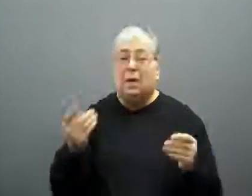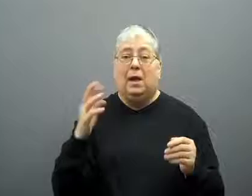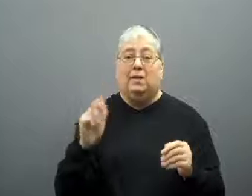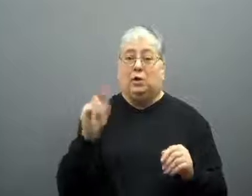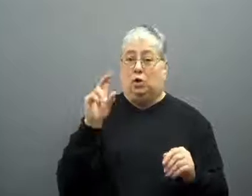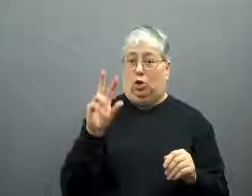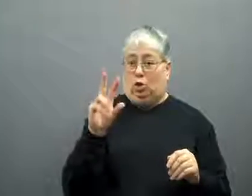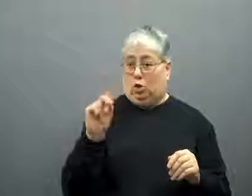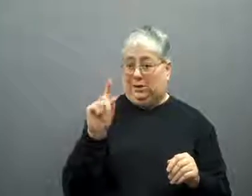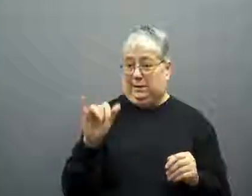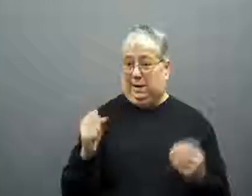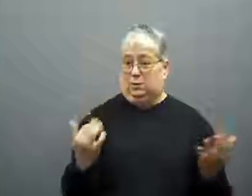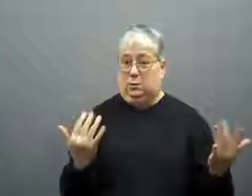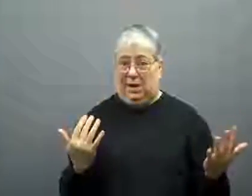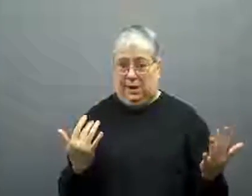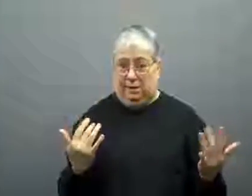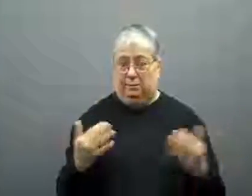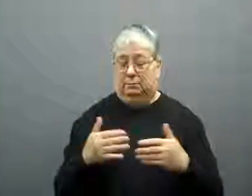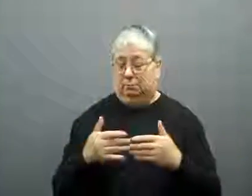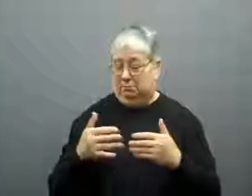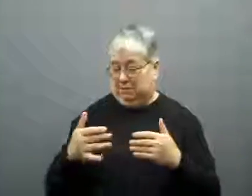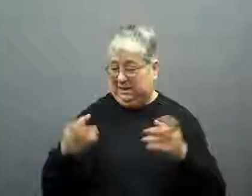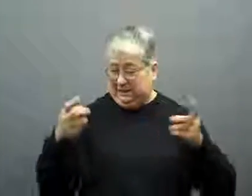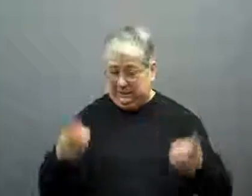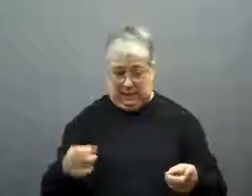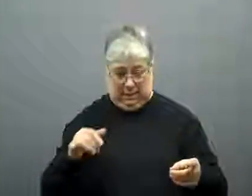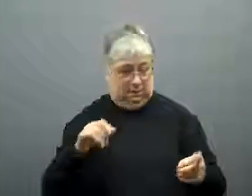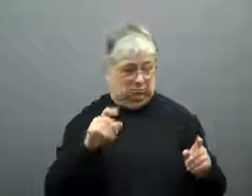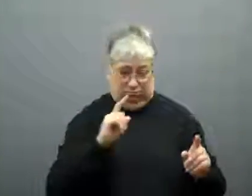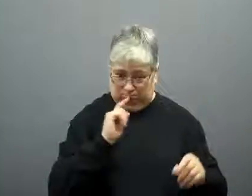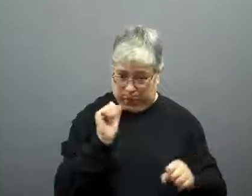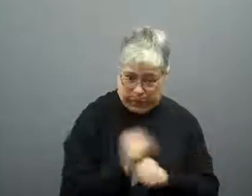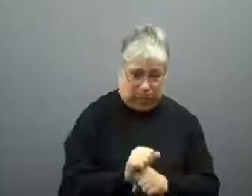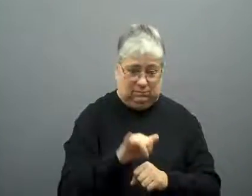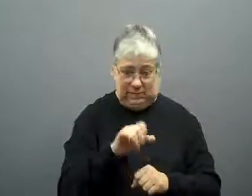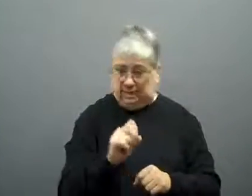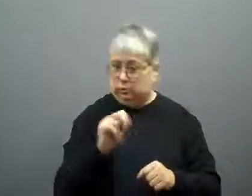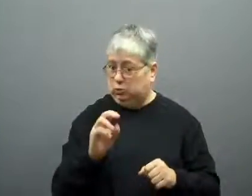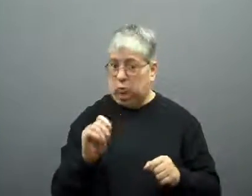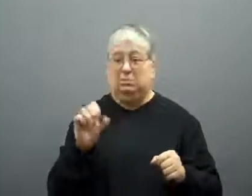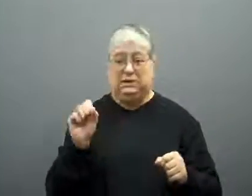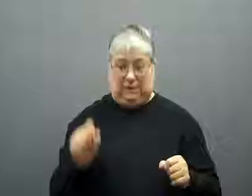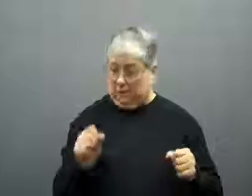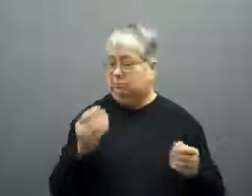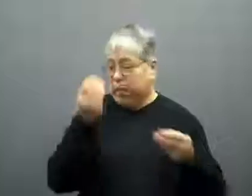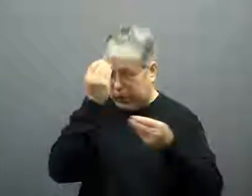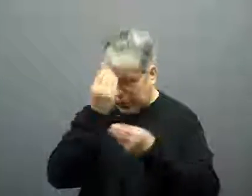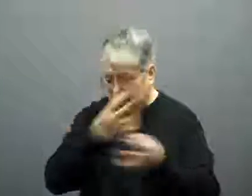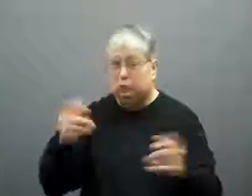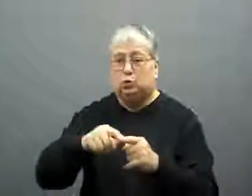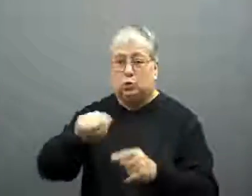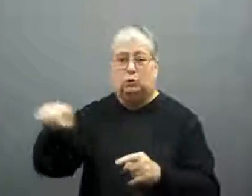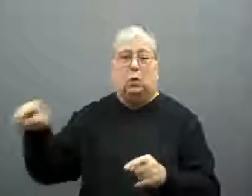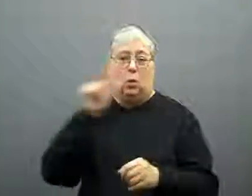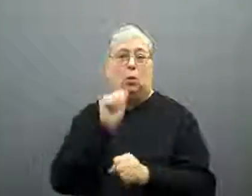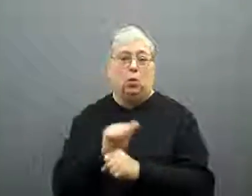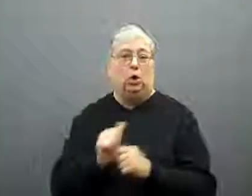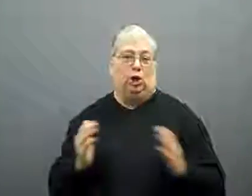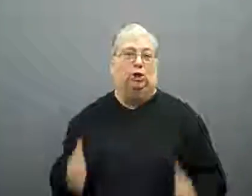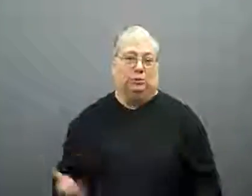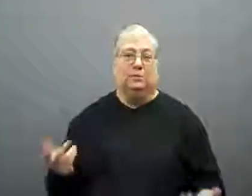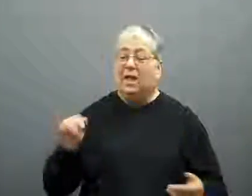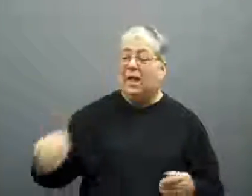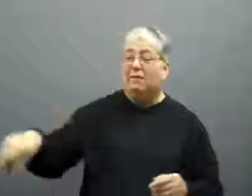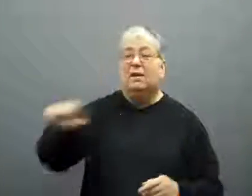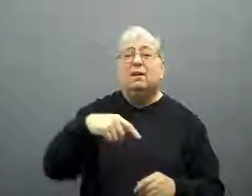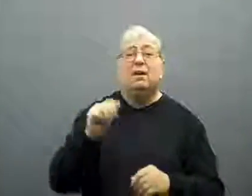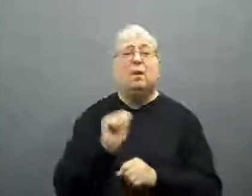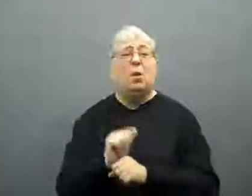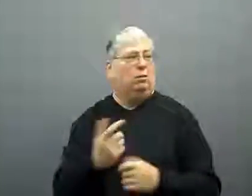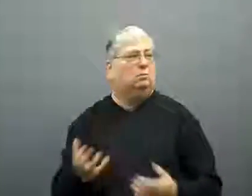Then final notices will be given to the employees 30 days after that.